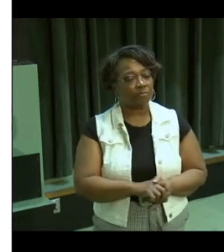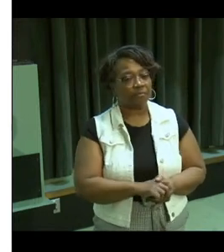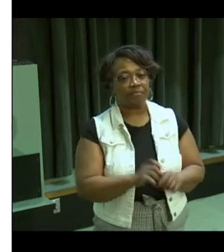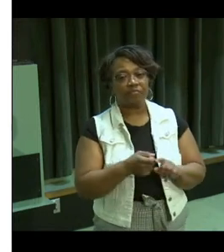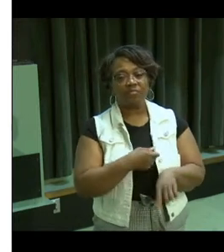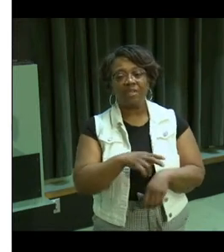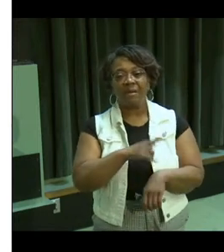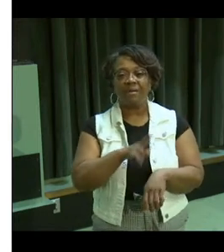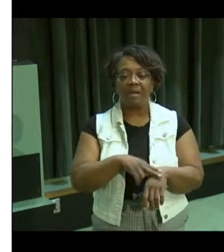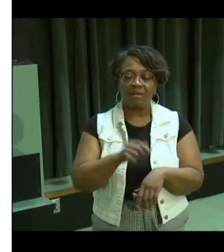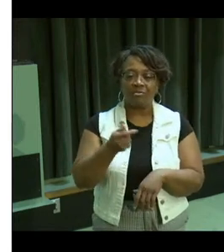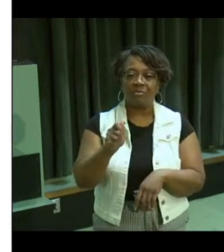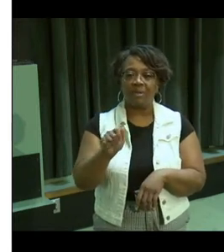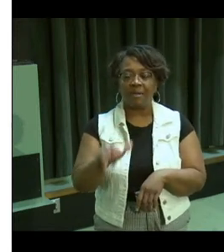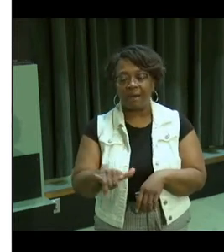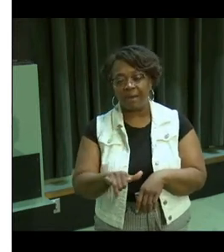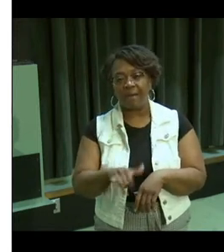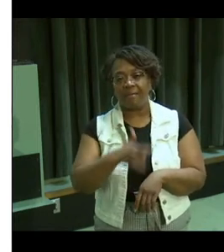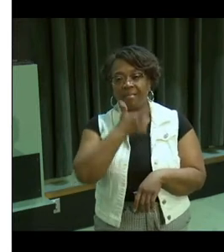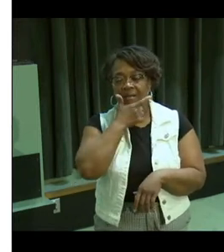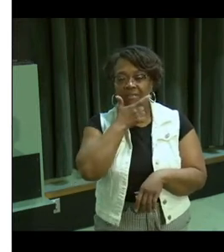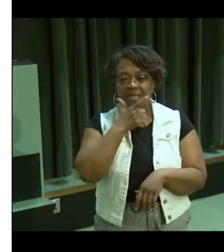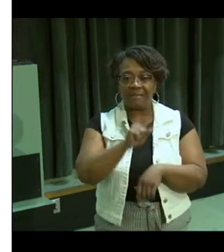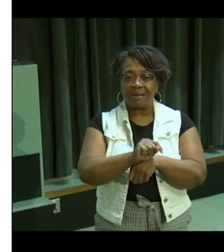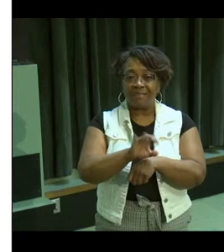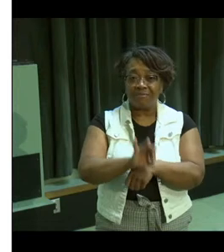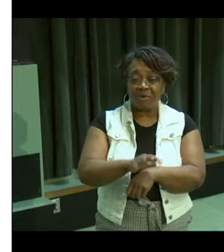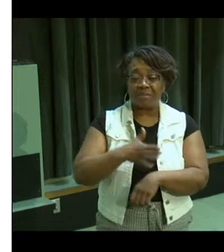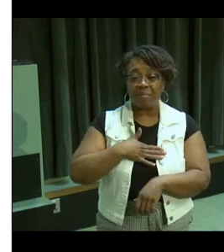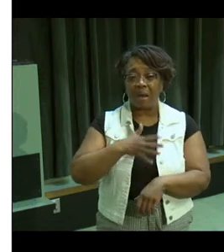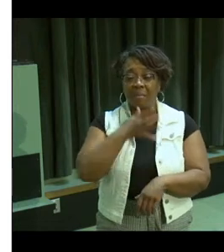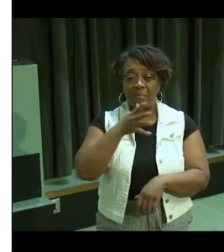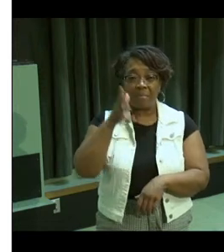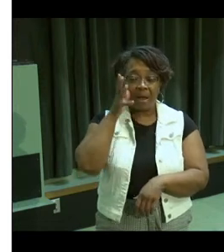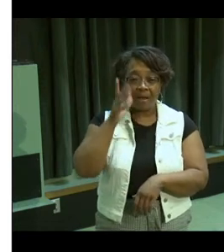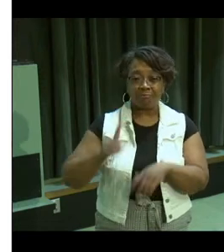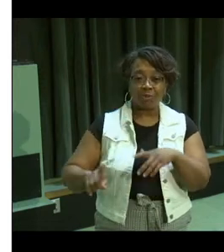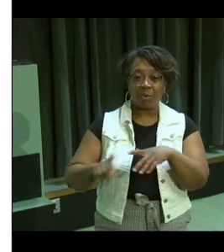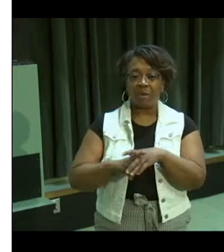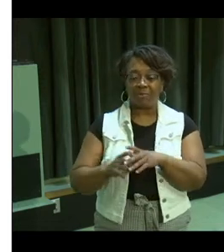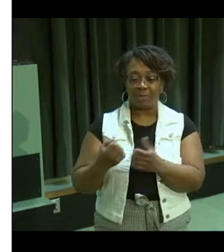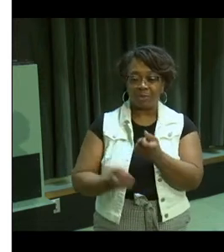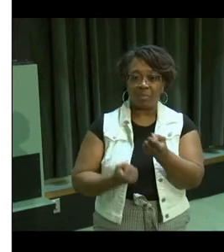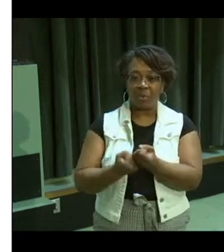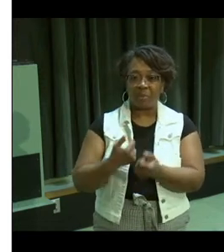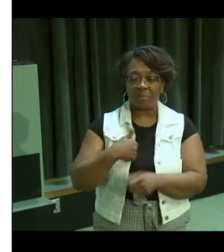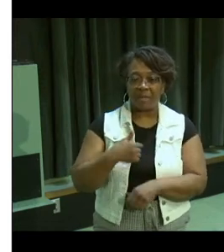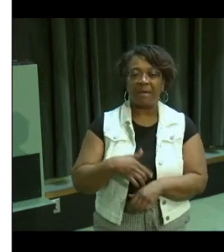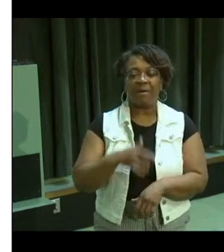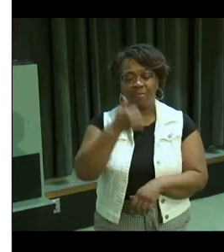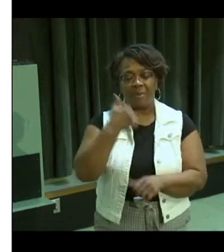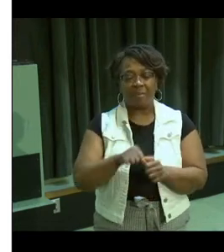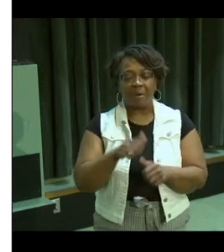National Gay and Lesbian Task